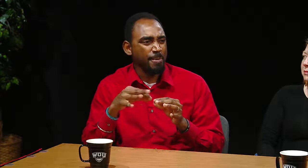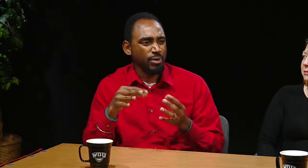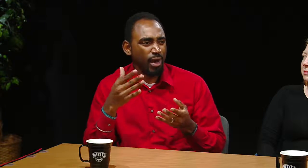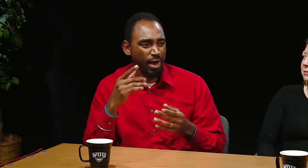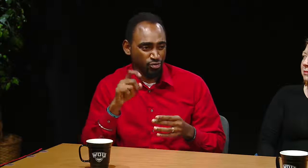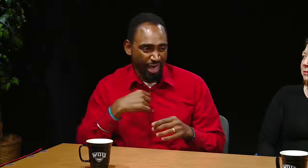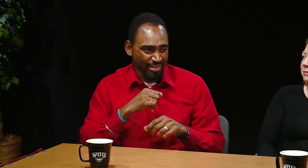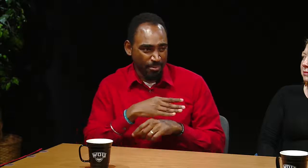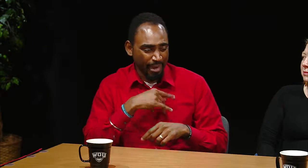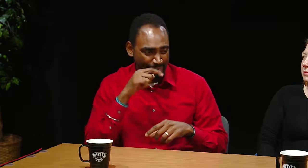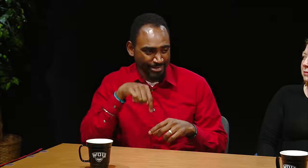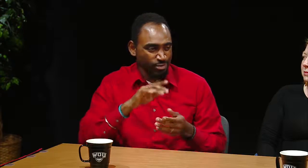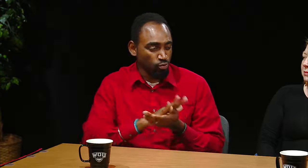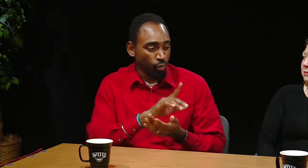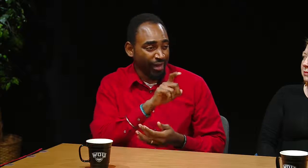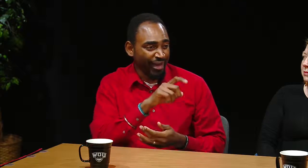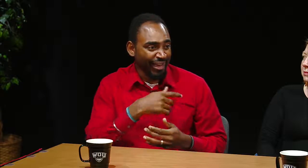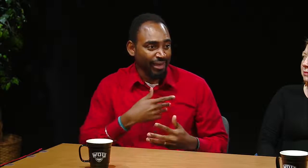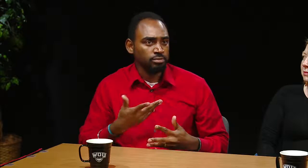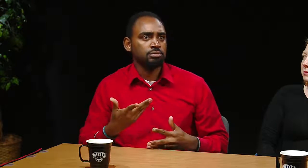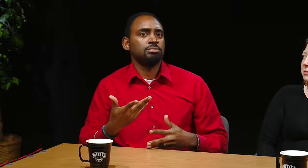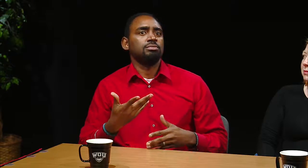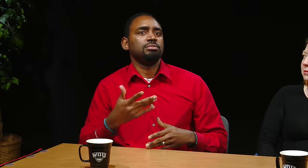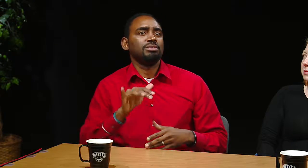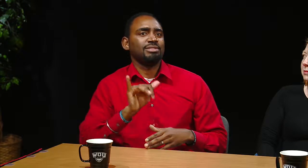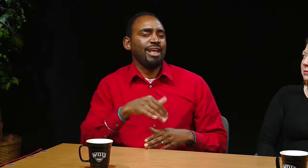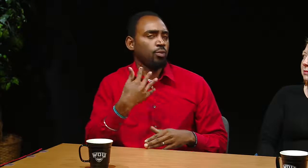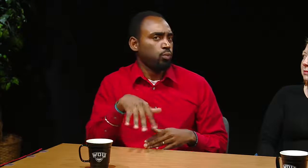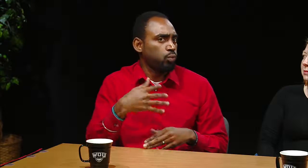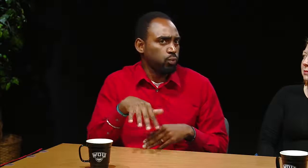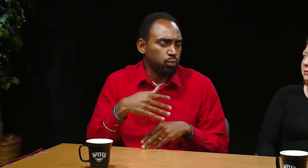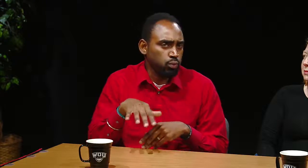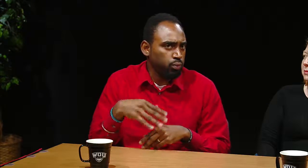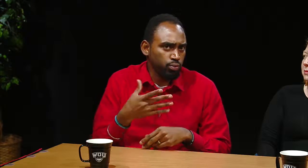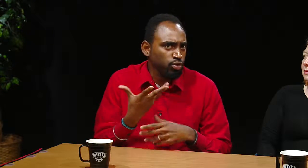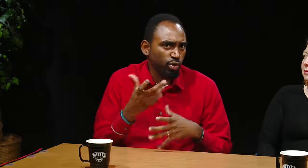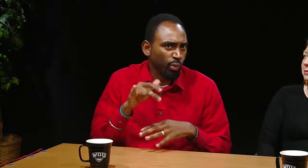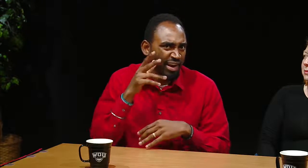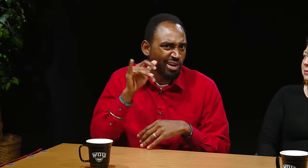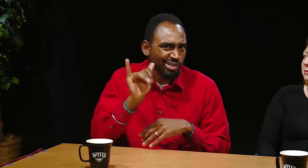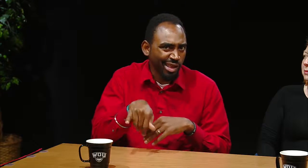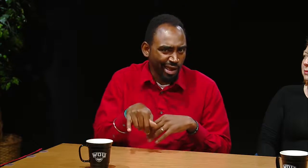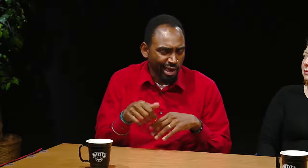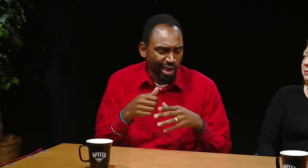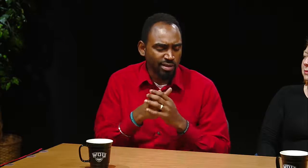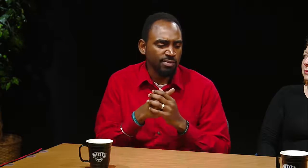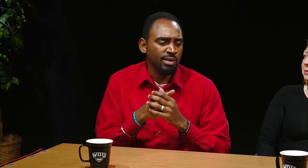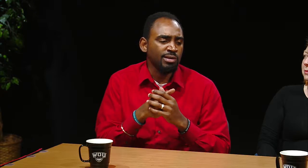go to Louann, Martha. What am I -- just a closing statement? (female speaker) Louann, give me your comment.